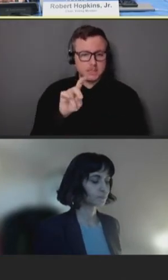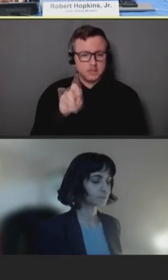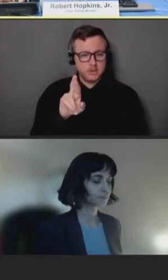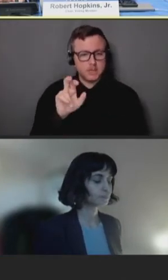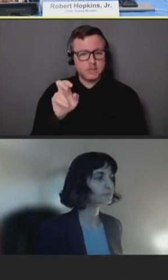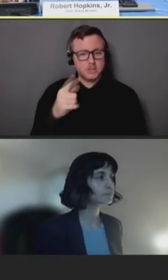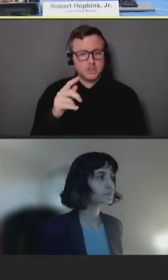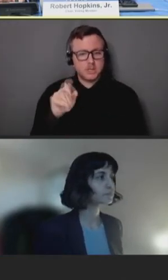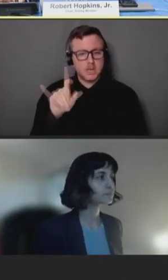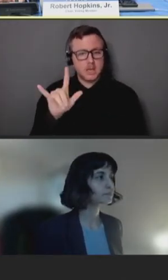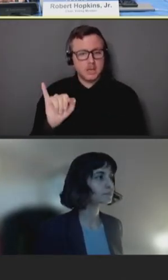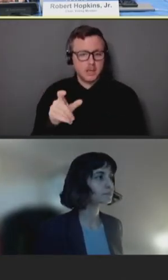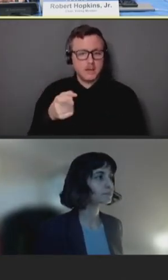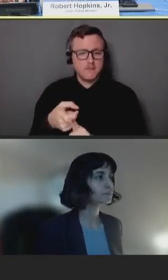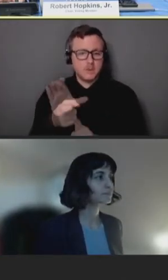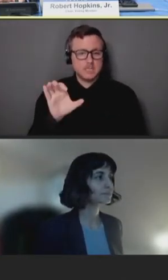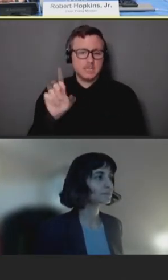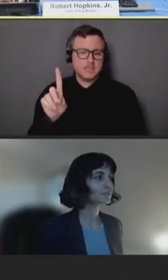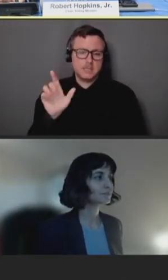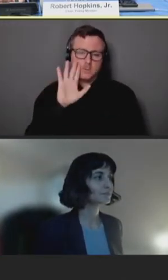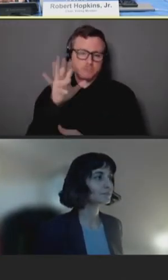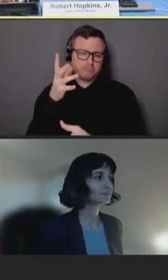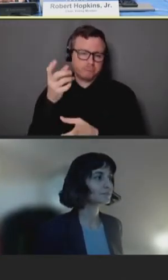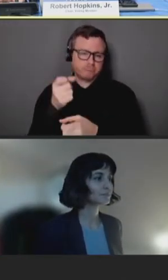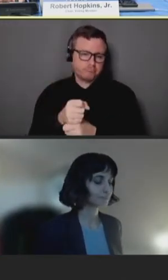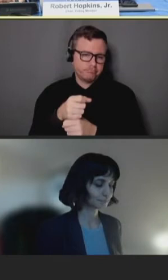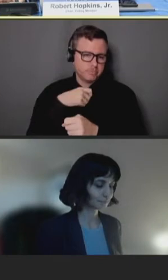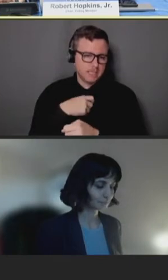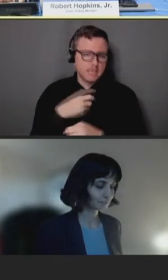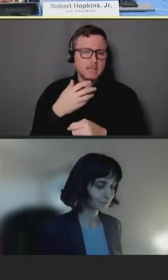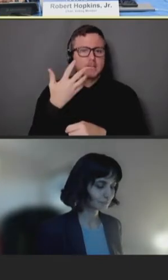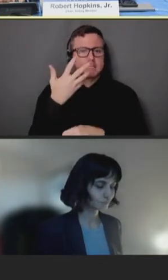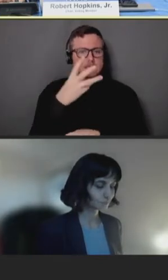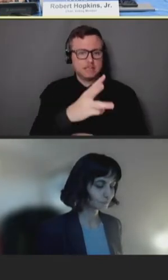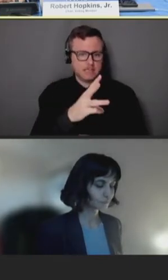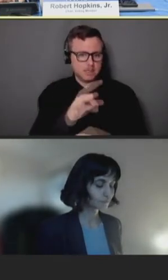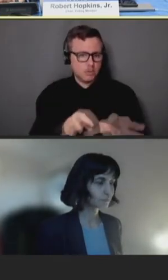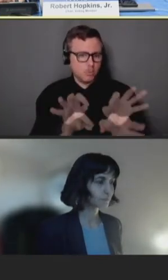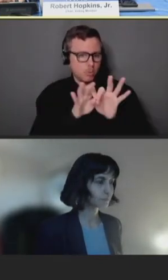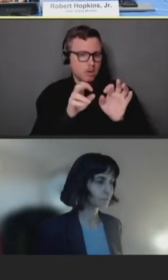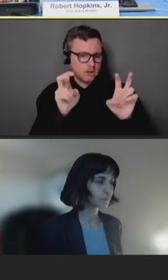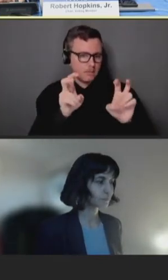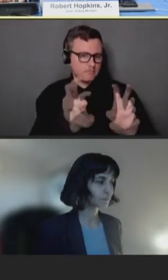CDC is going to summarize findings of six key topics that have been at the center of global